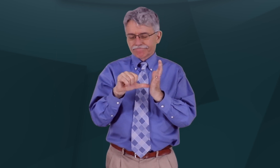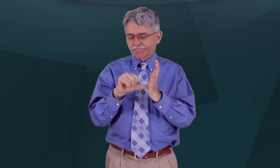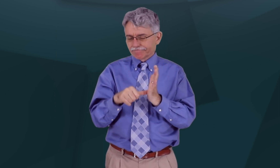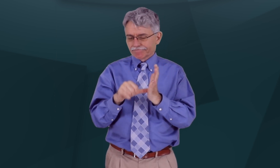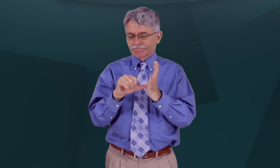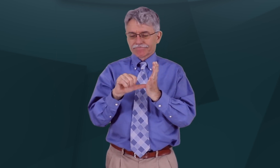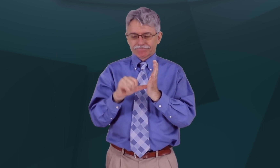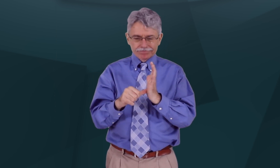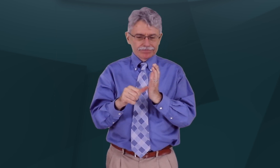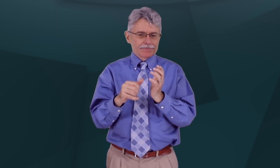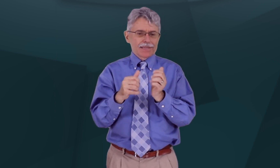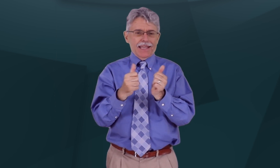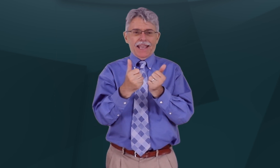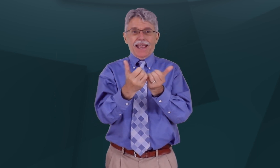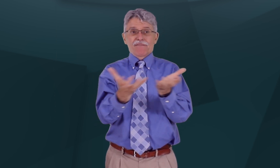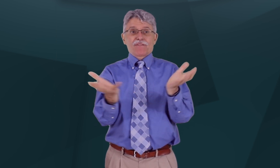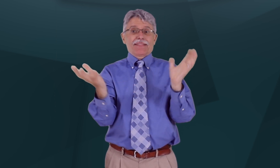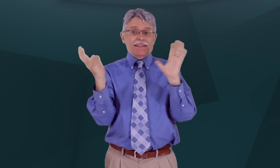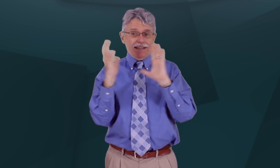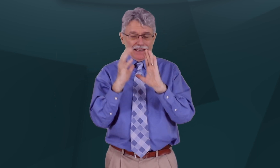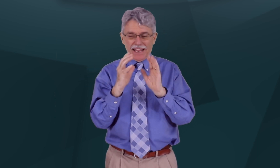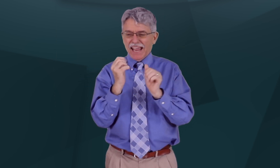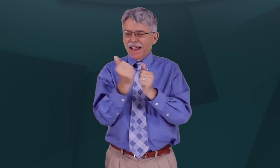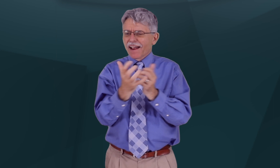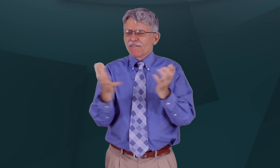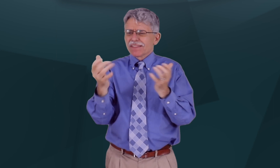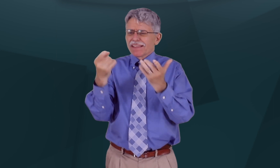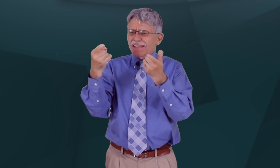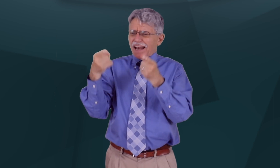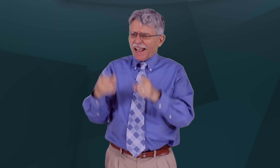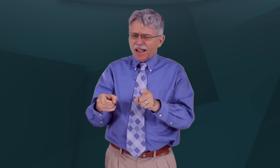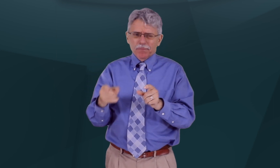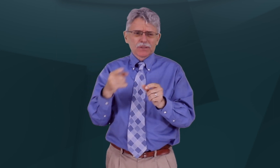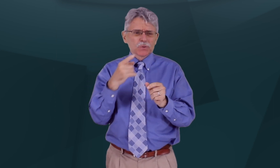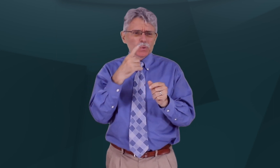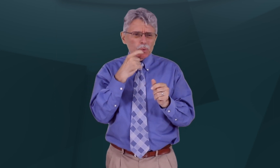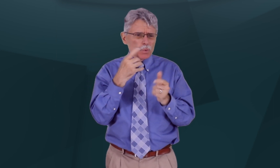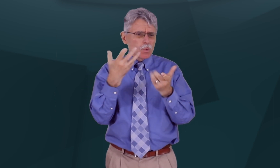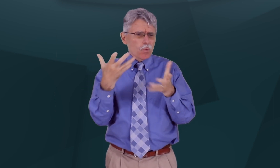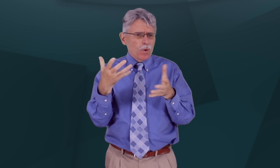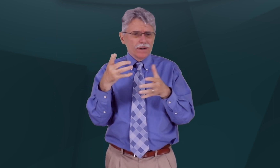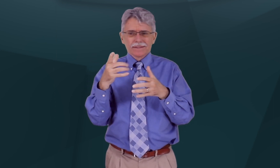and we can't emphasize enough to talk about everything that goes on.